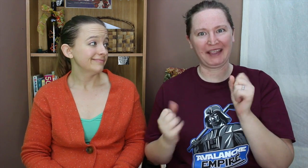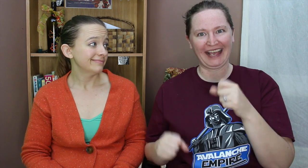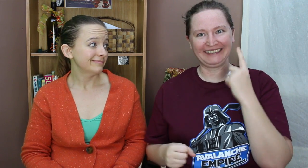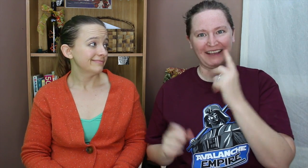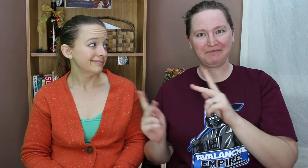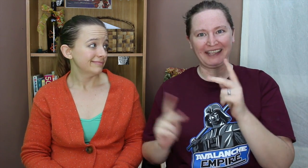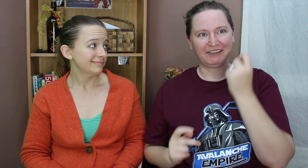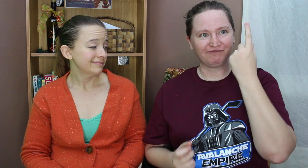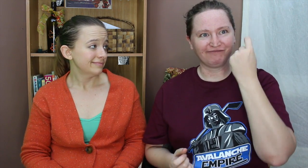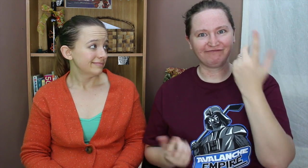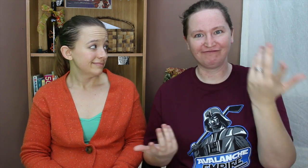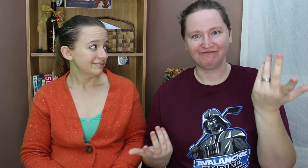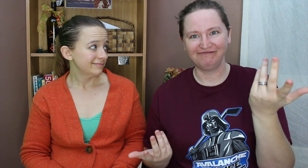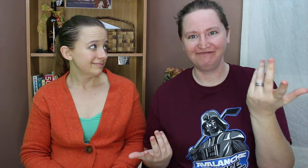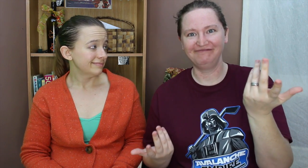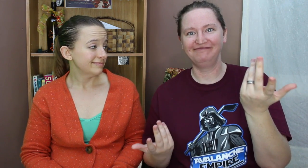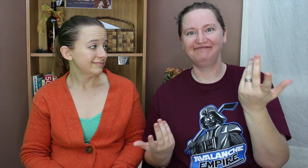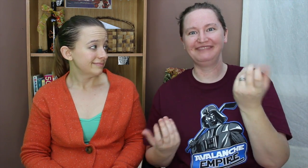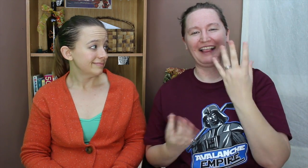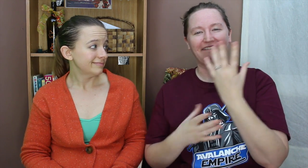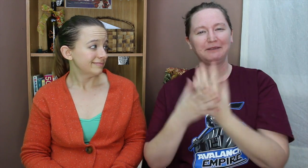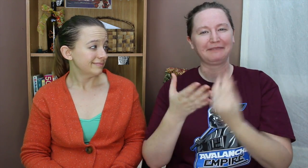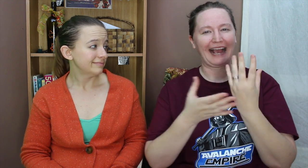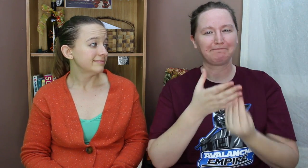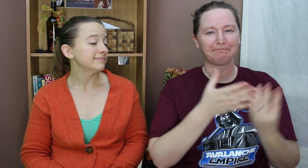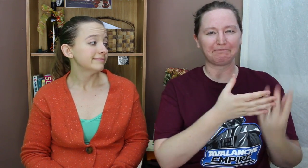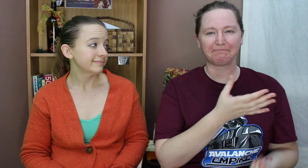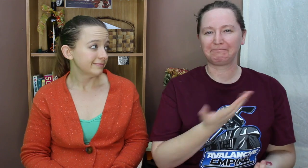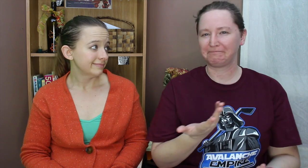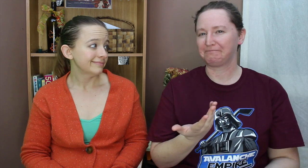So how are Deaf people suppose to understand what's going on?